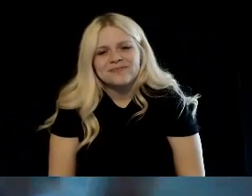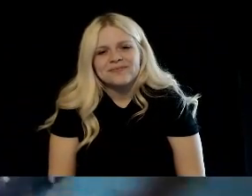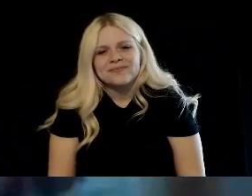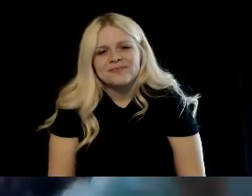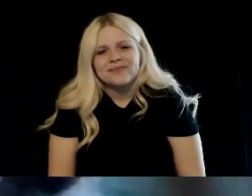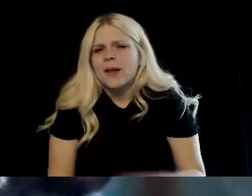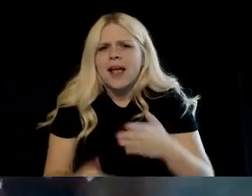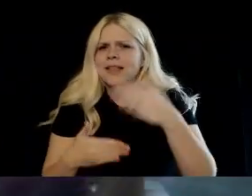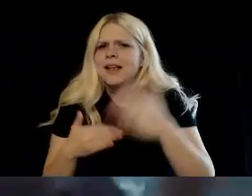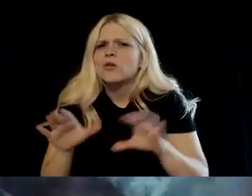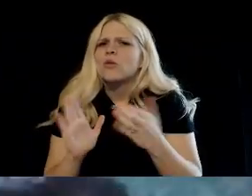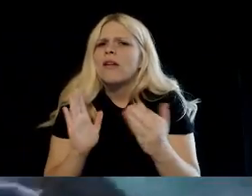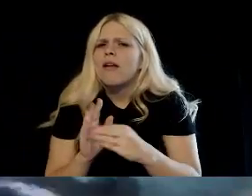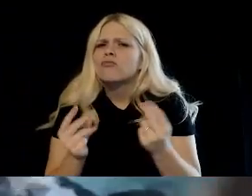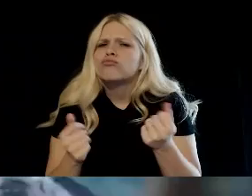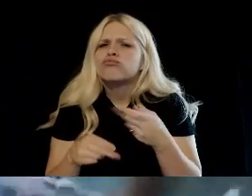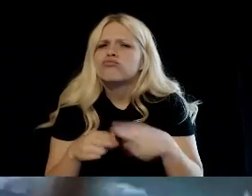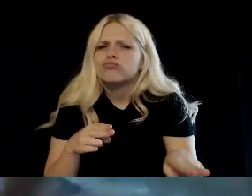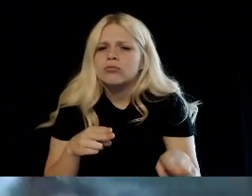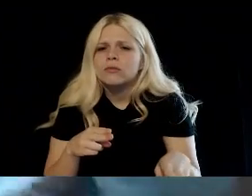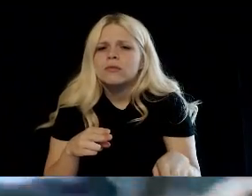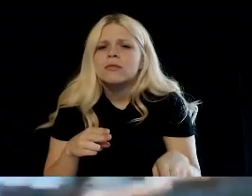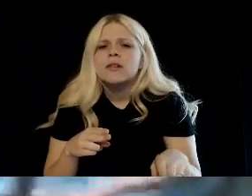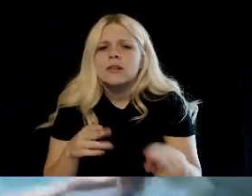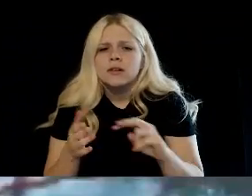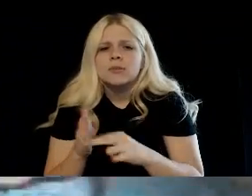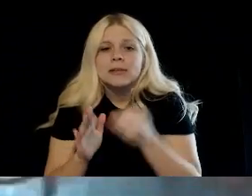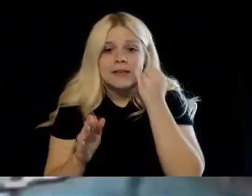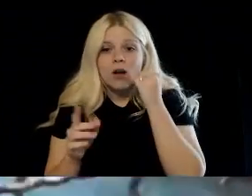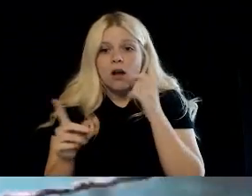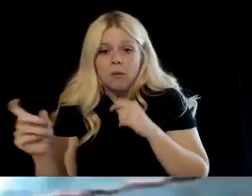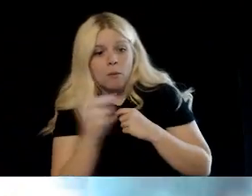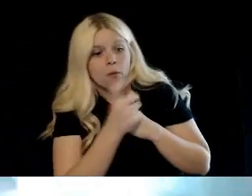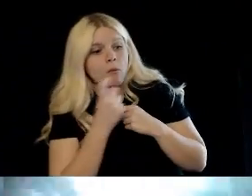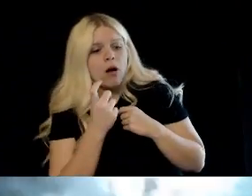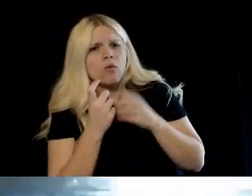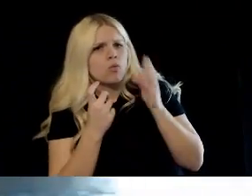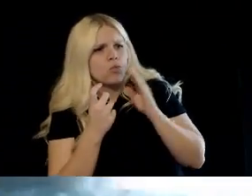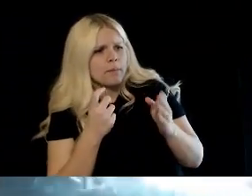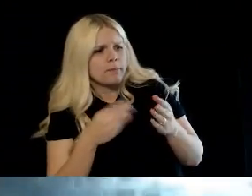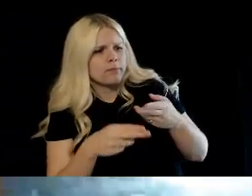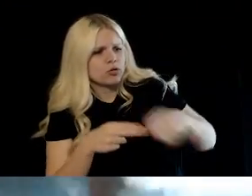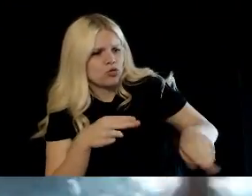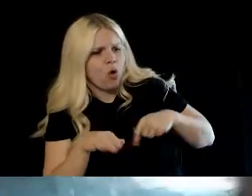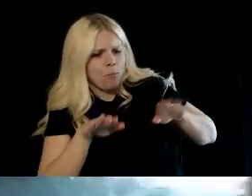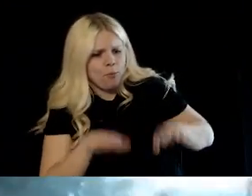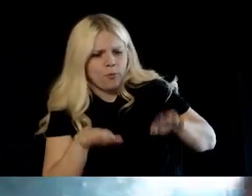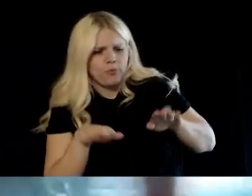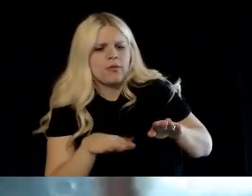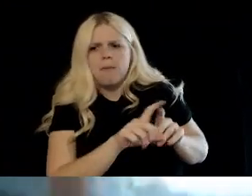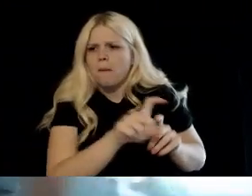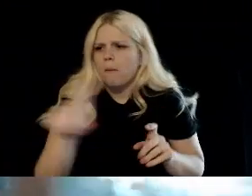that he knows that every time he puts his back end through the door it's not gonna take a really long time. It's gonna be really quick and then he gets